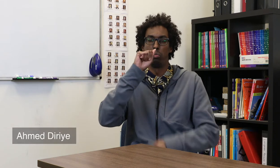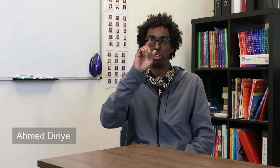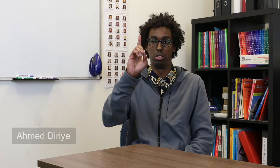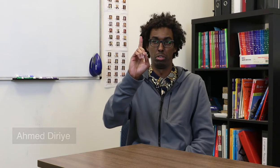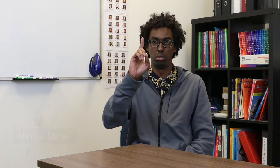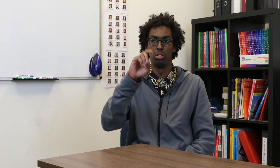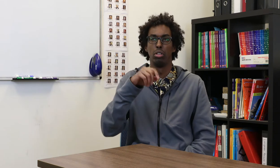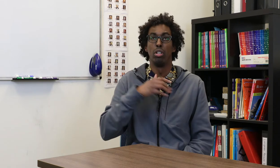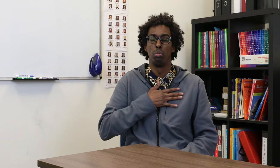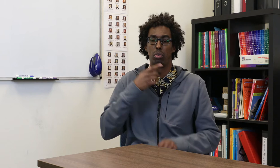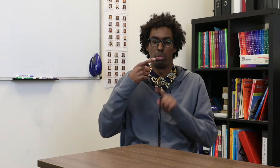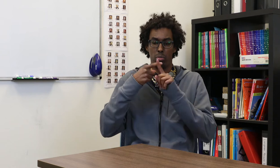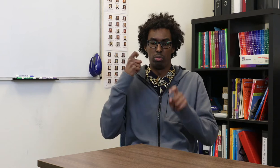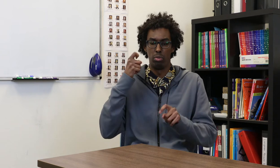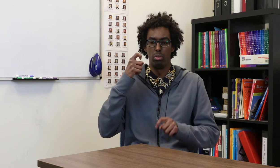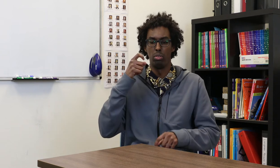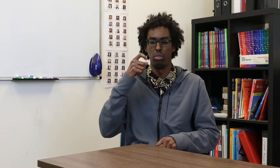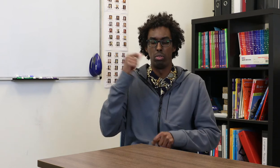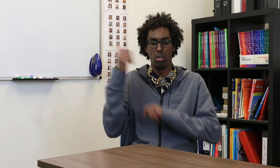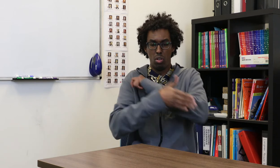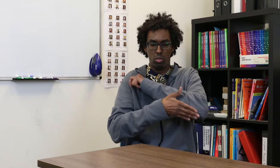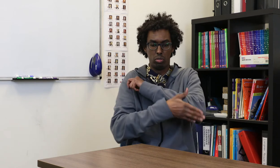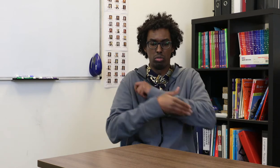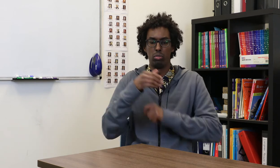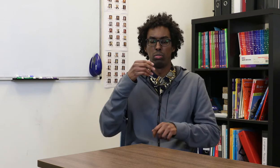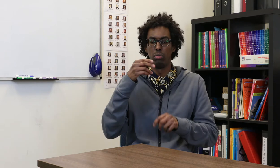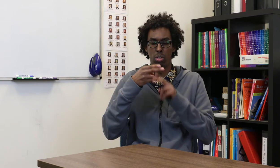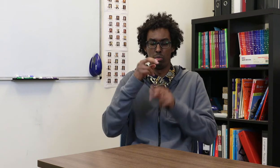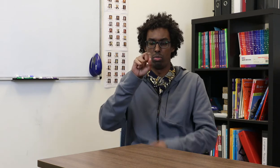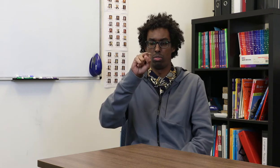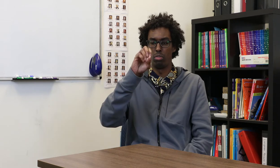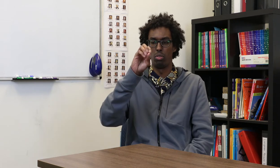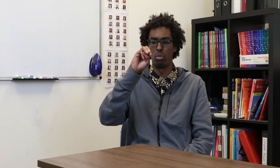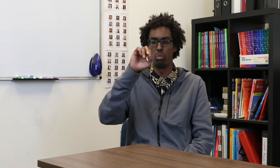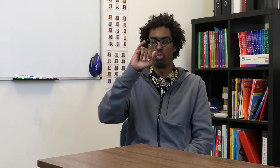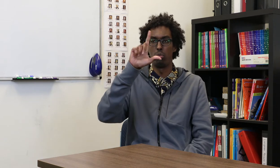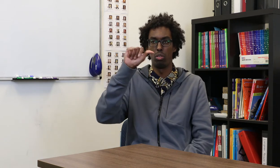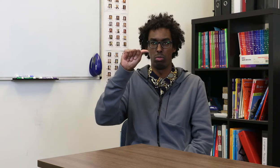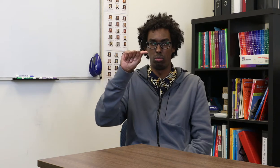My sign name is AD [spelled letters “AD”] I’m from another country, Somalia.